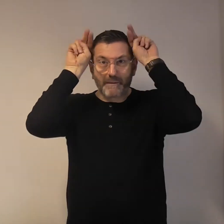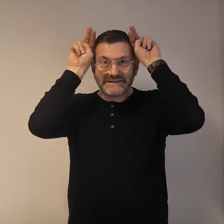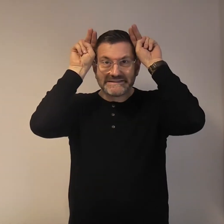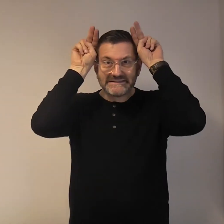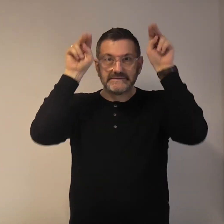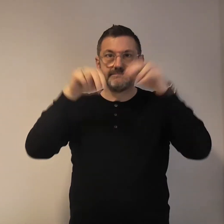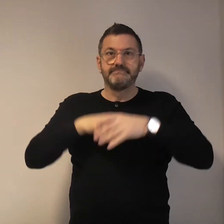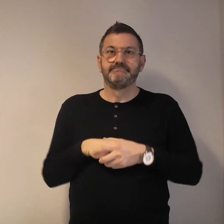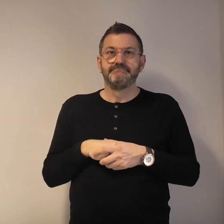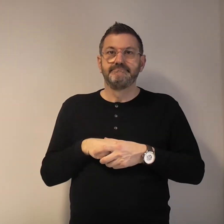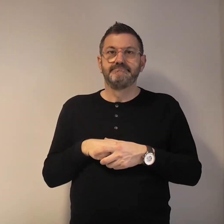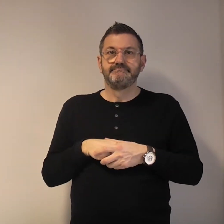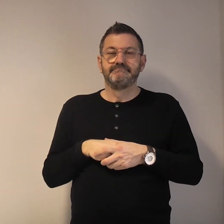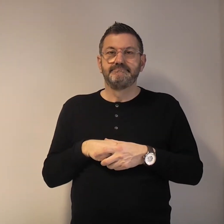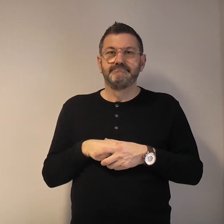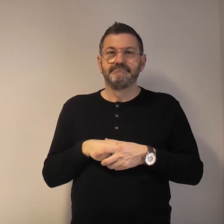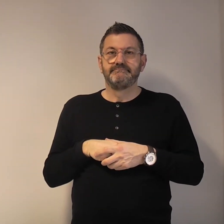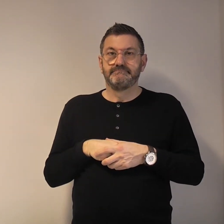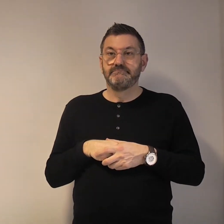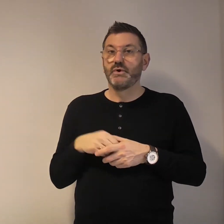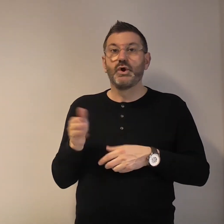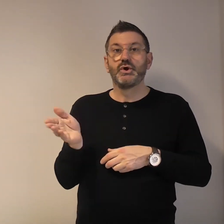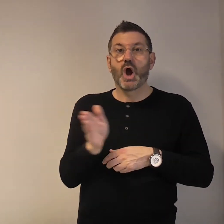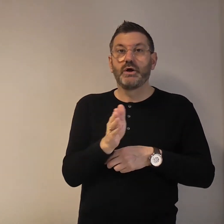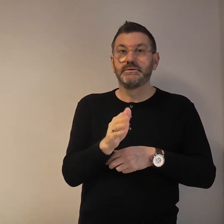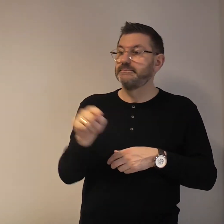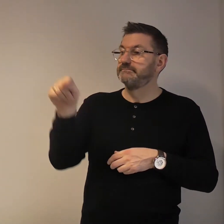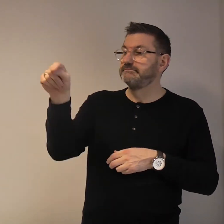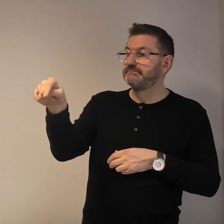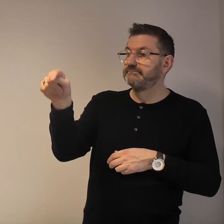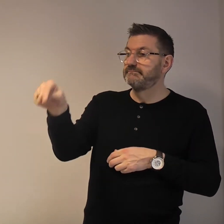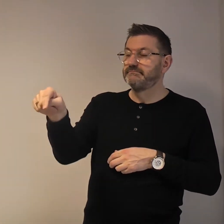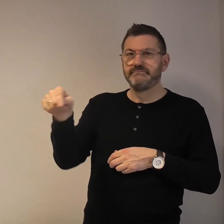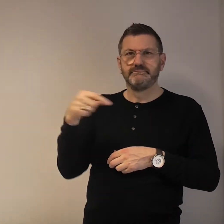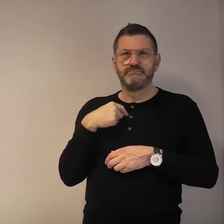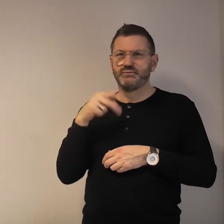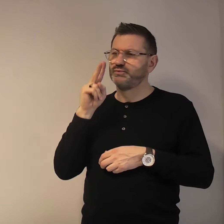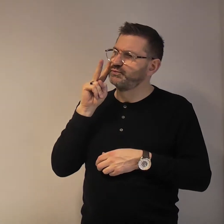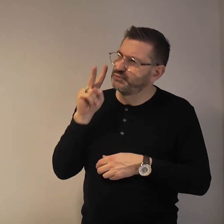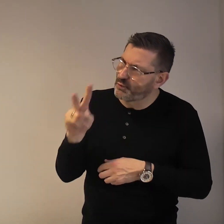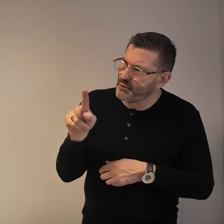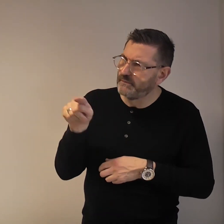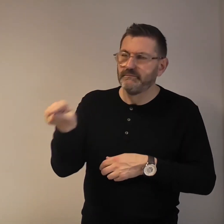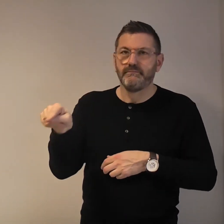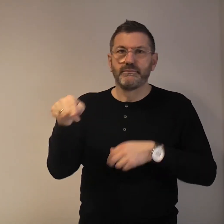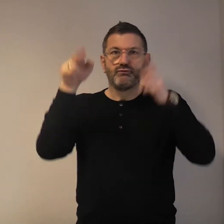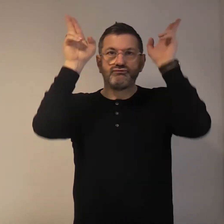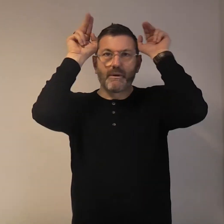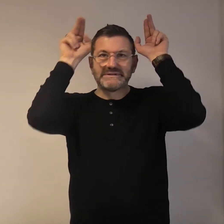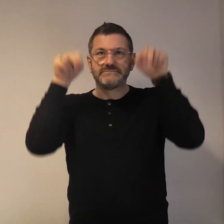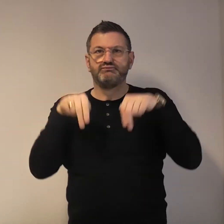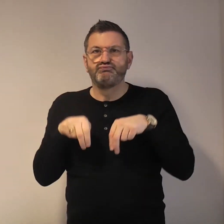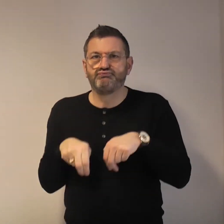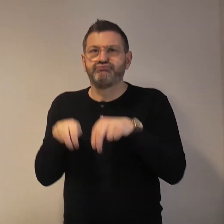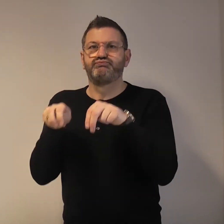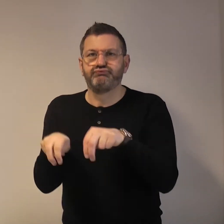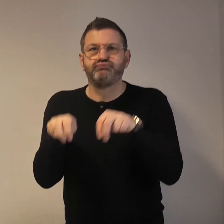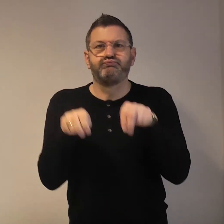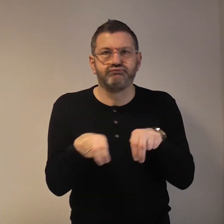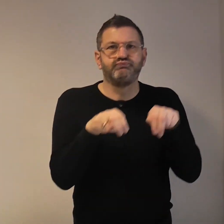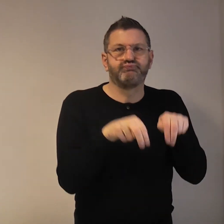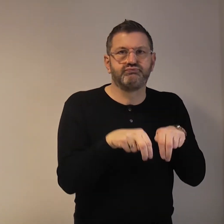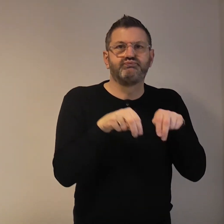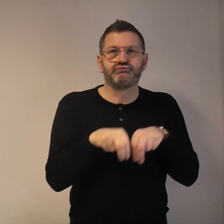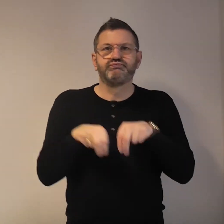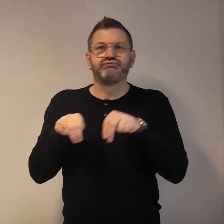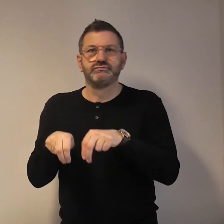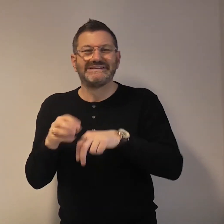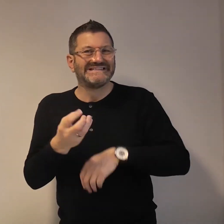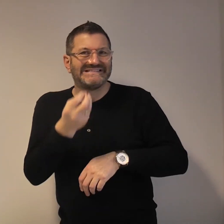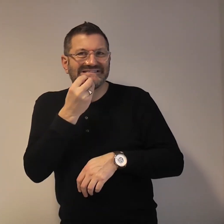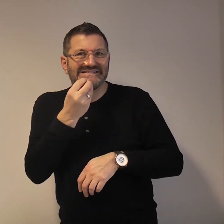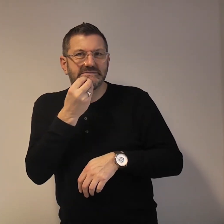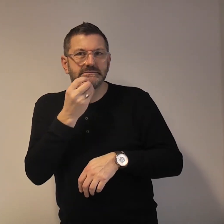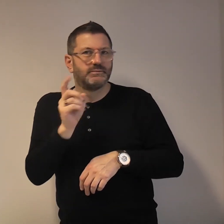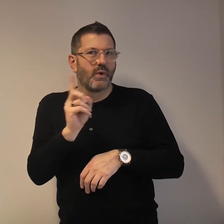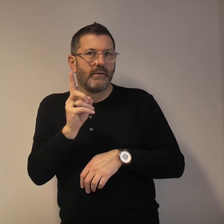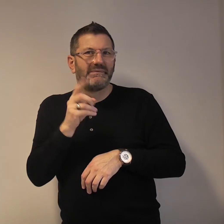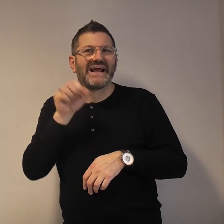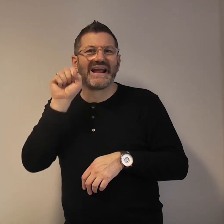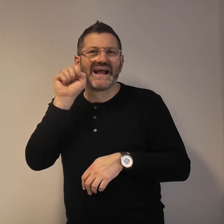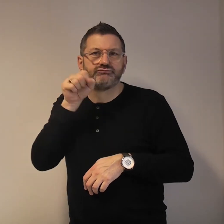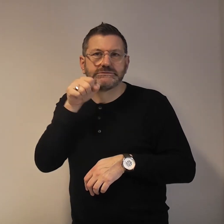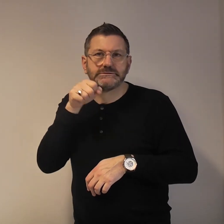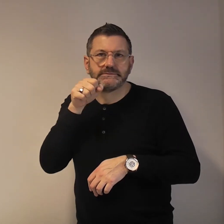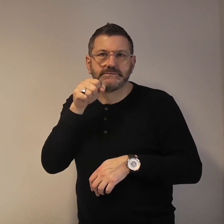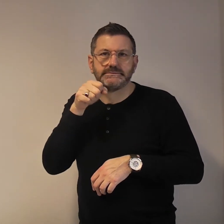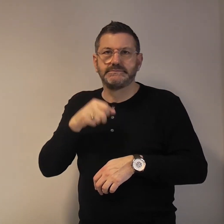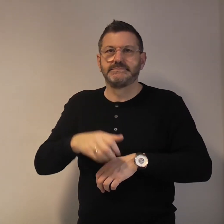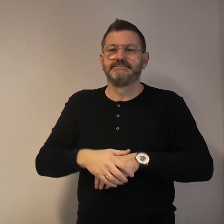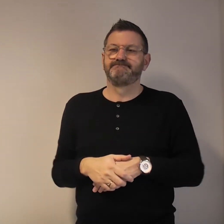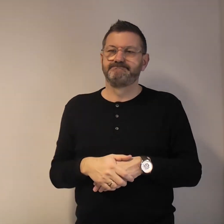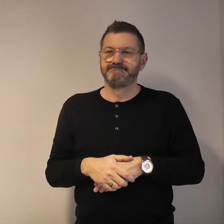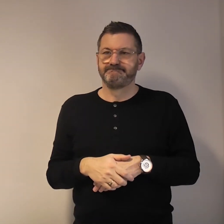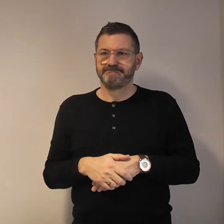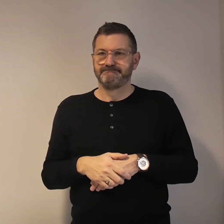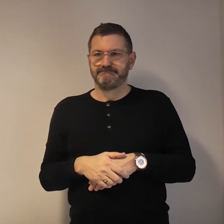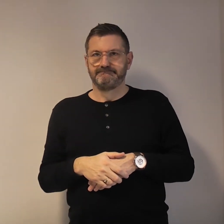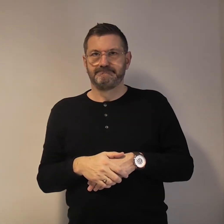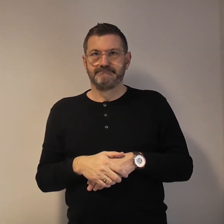Rabbit. Garden, saw rabbit hopping. Eat what? Carrot.